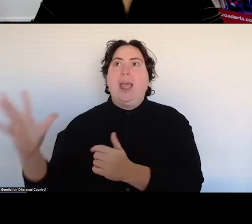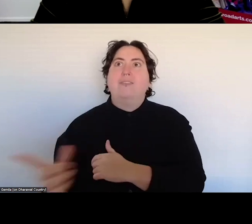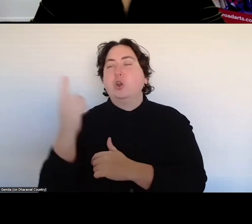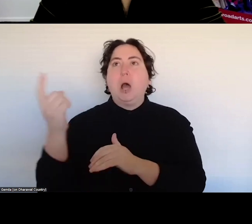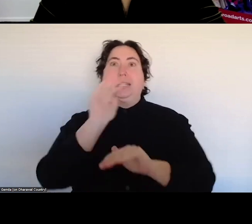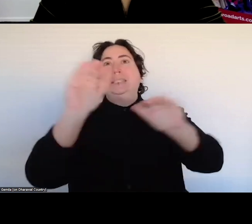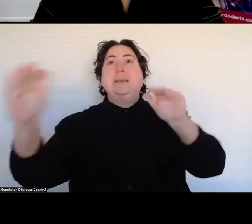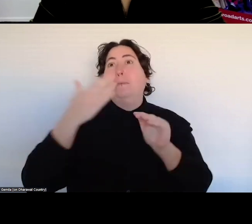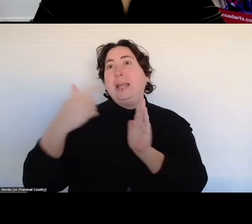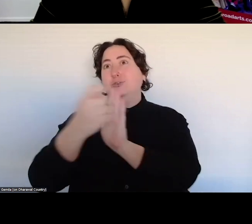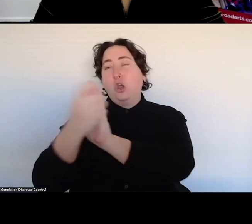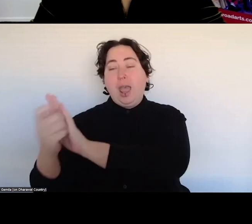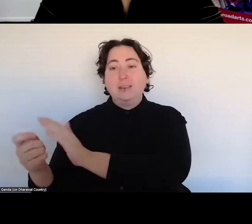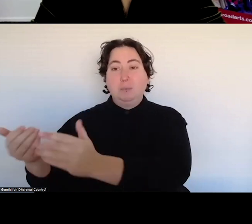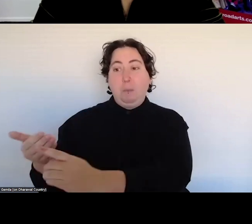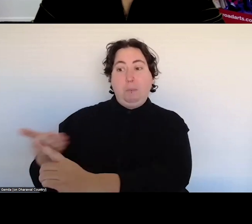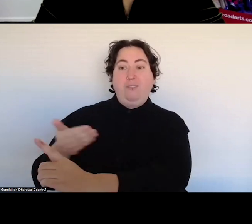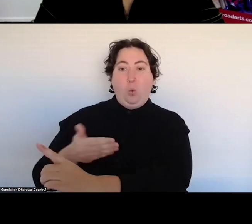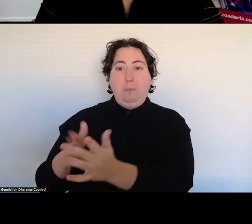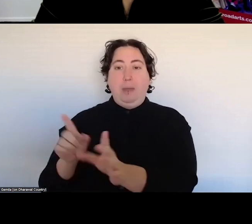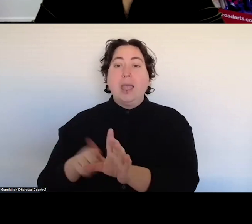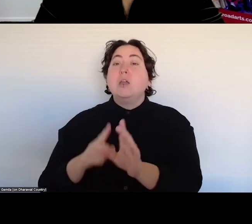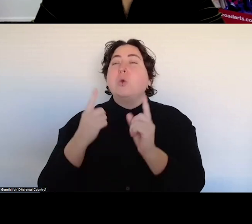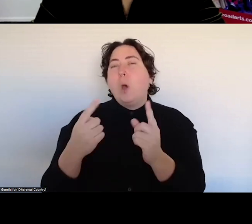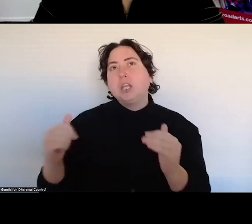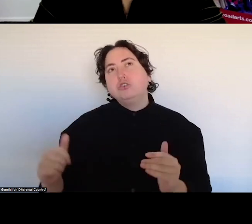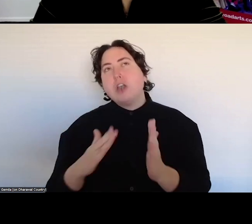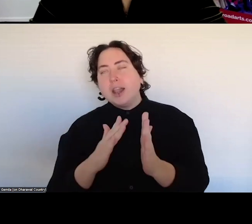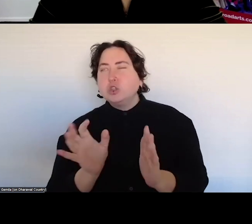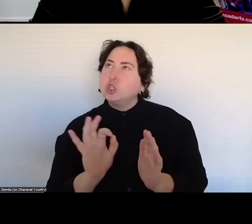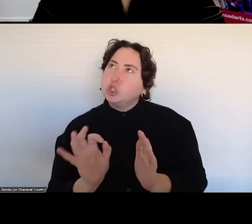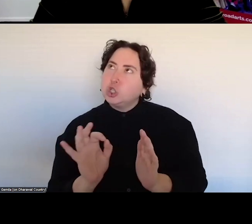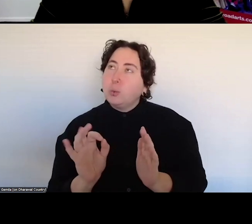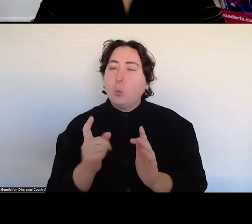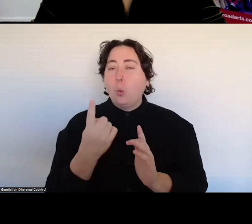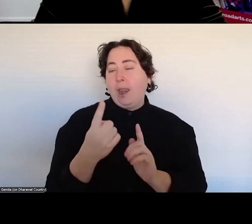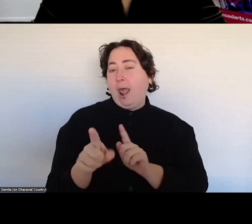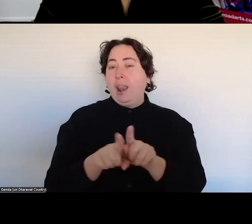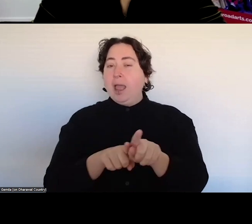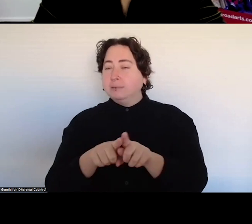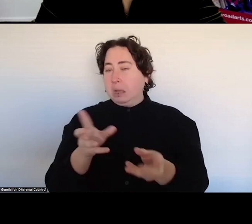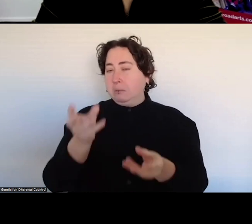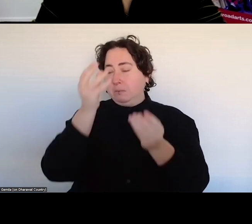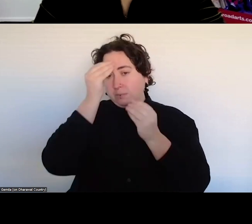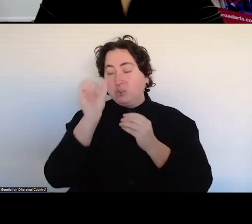one lesson which was great to learn is that people, even though the deadline is the 31st,